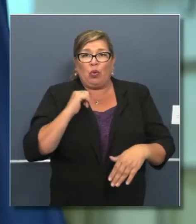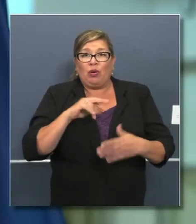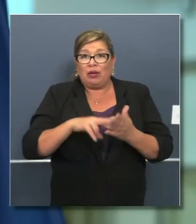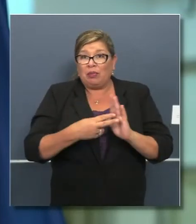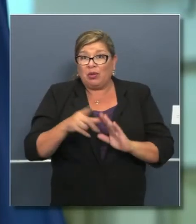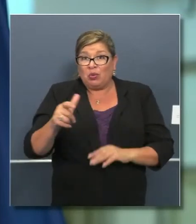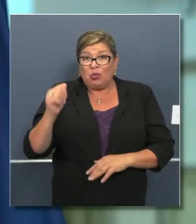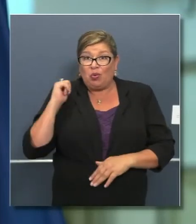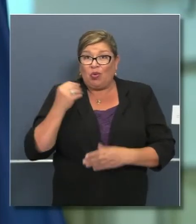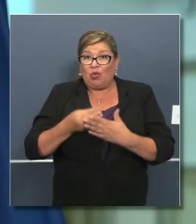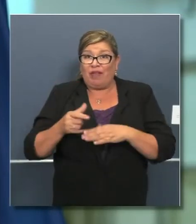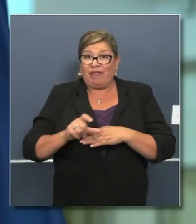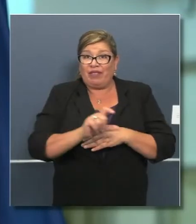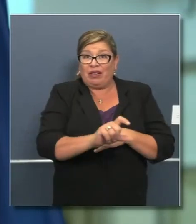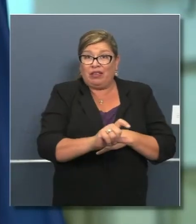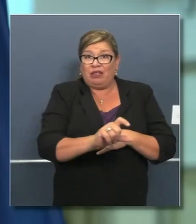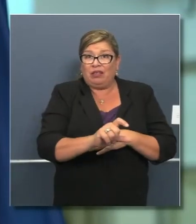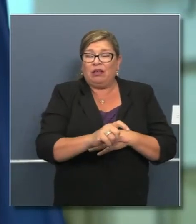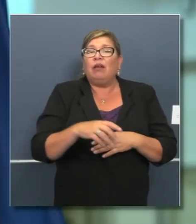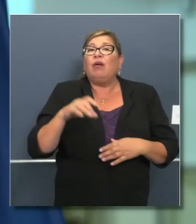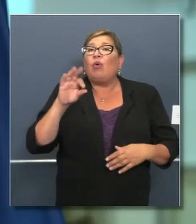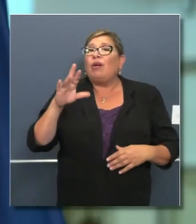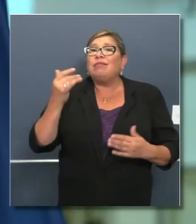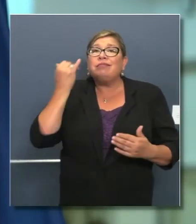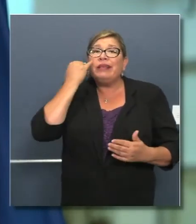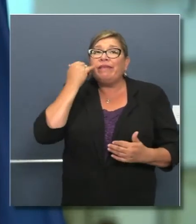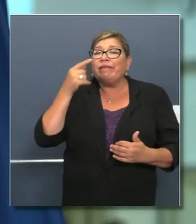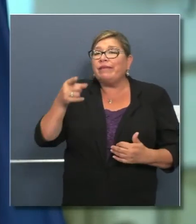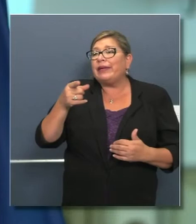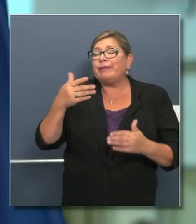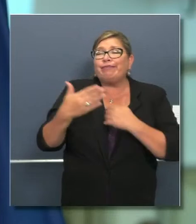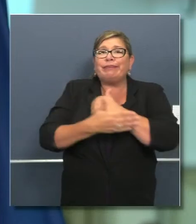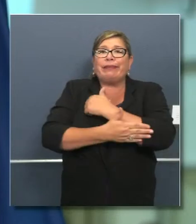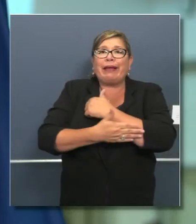on a bar or restaurant that doesn't have the social distant thing that's in the guidelines